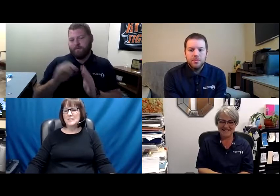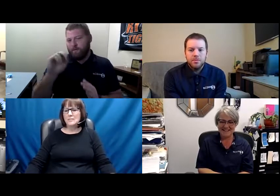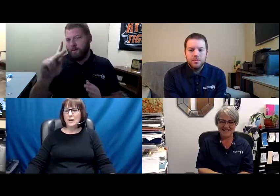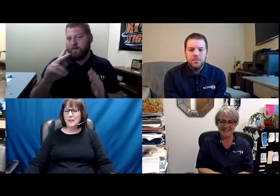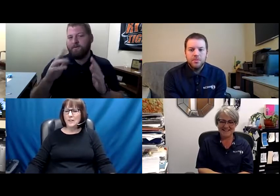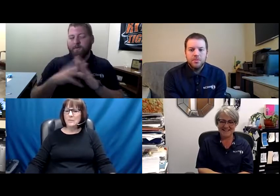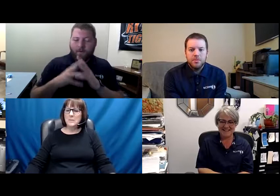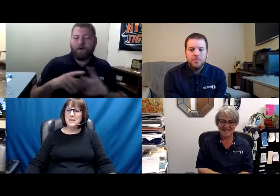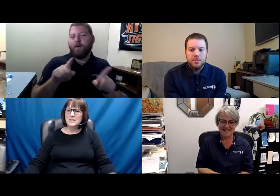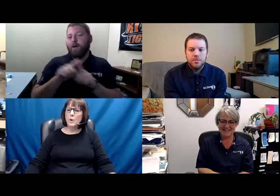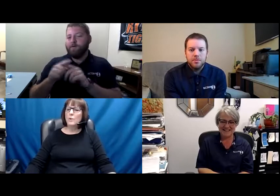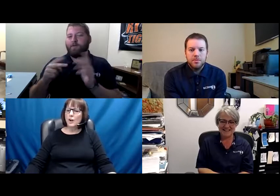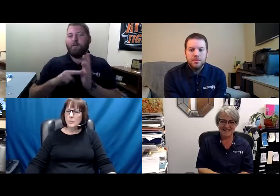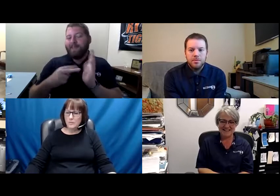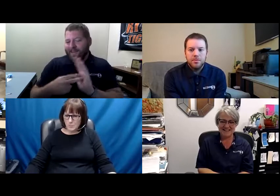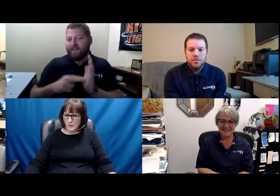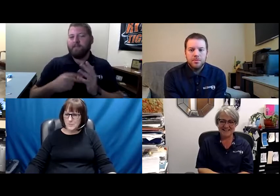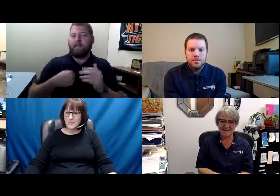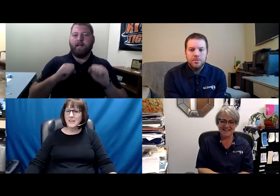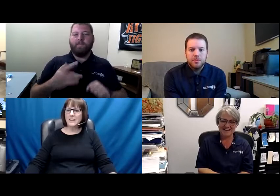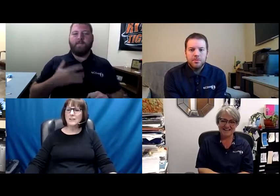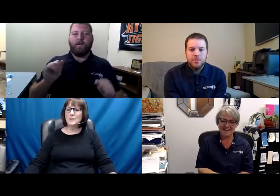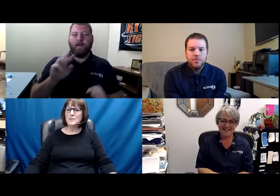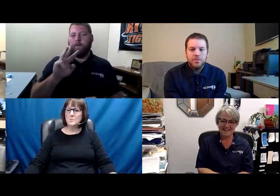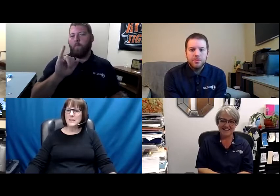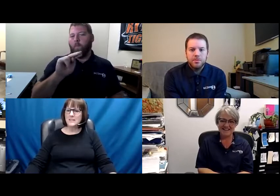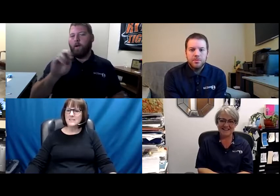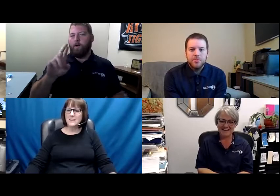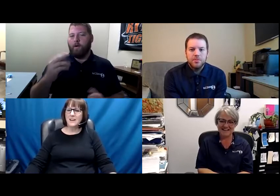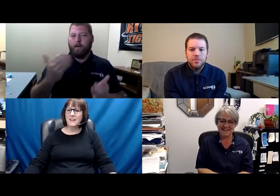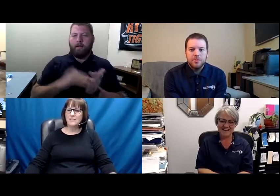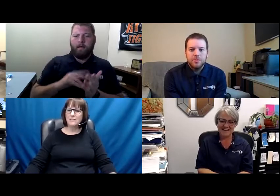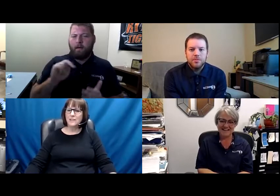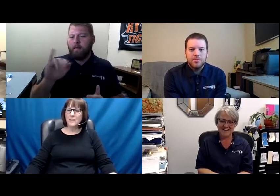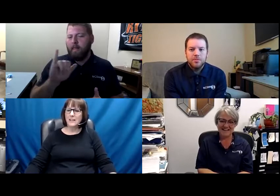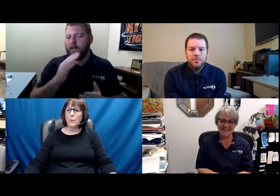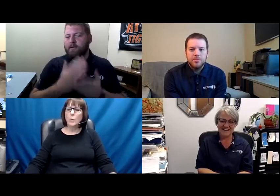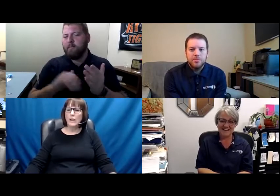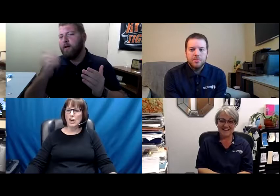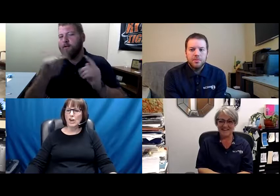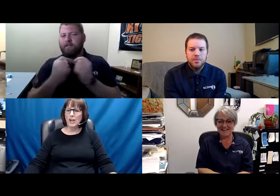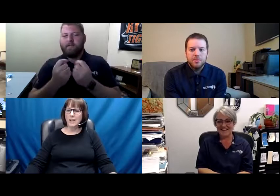fall means Oklahoma football and it also means that I can feel like a winner again.